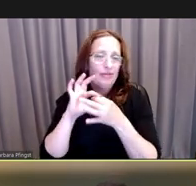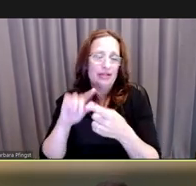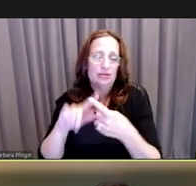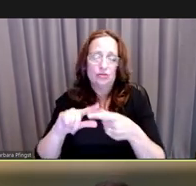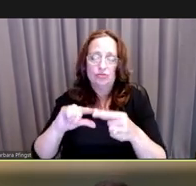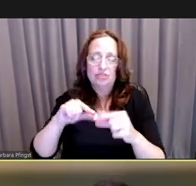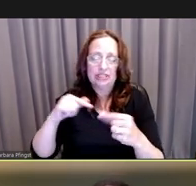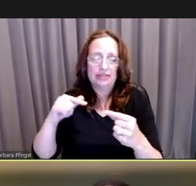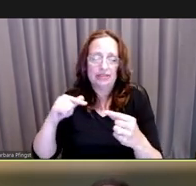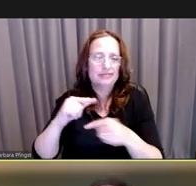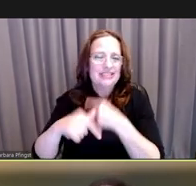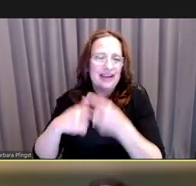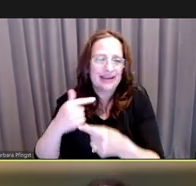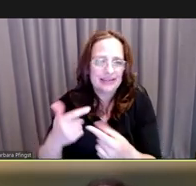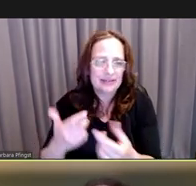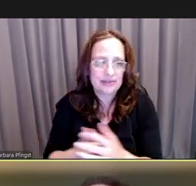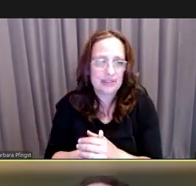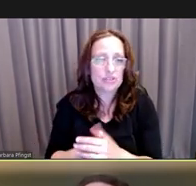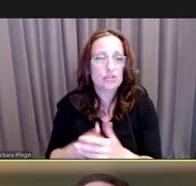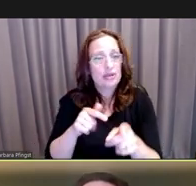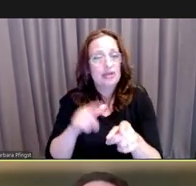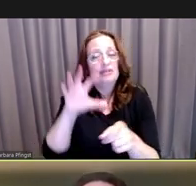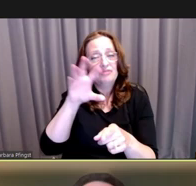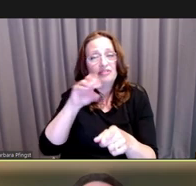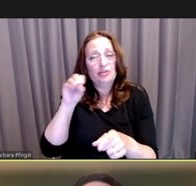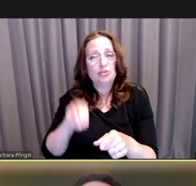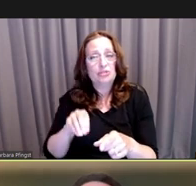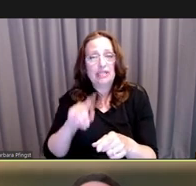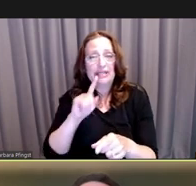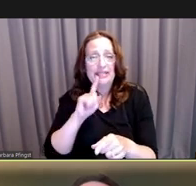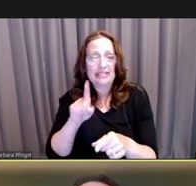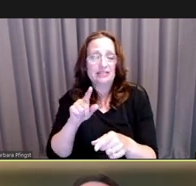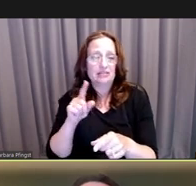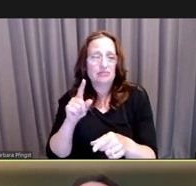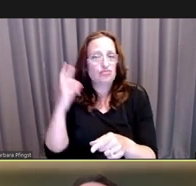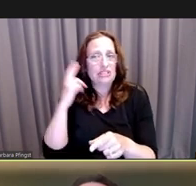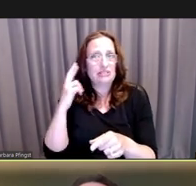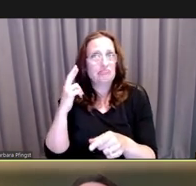cases will be related to genetics. So this is just sort of a nice chart that breaks some of this out.